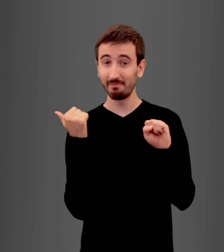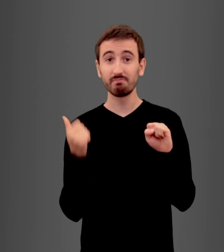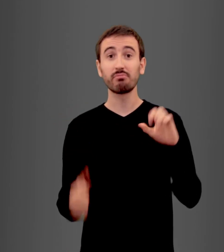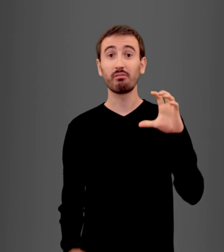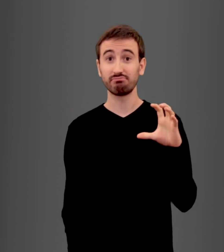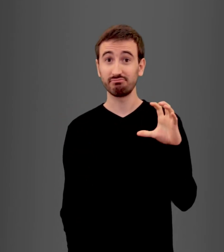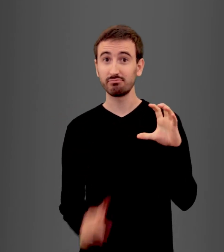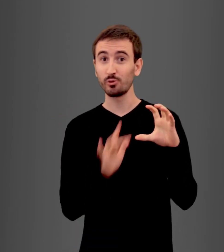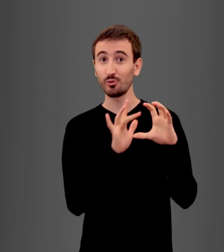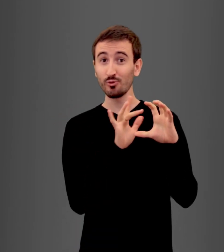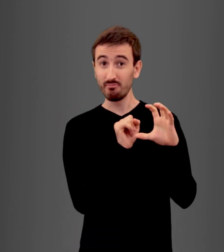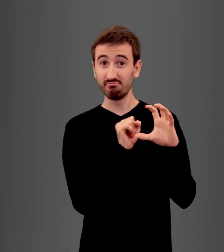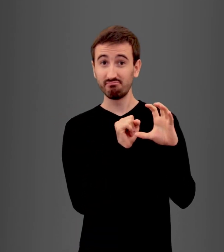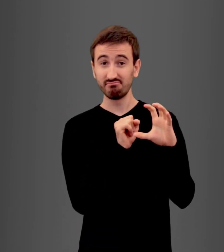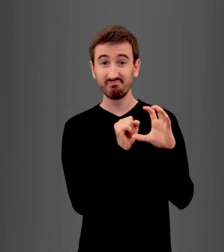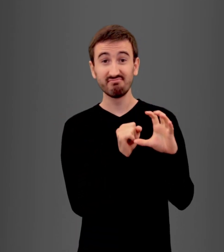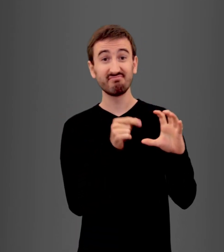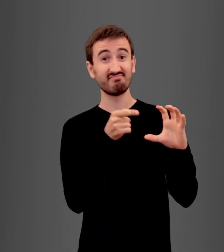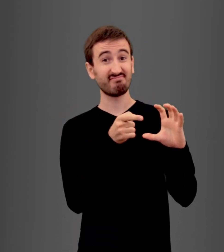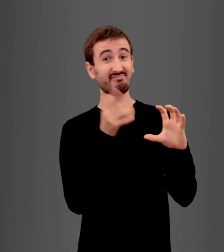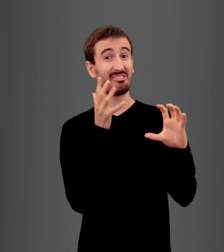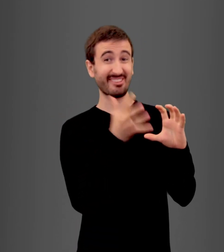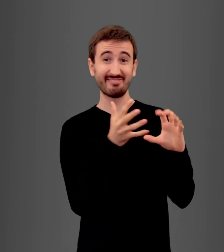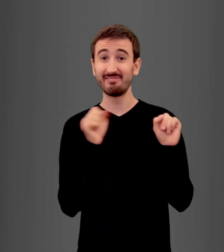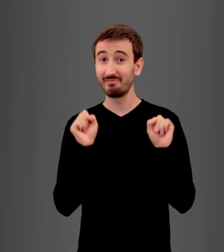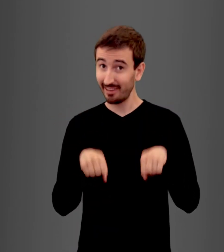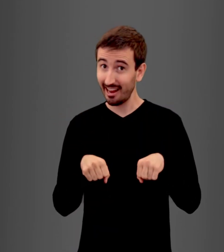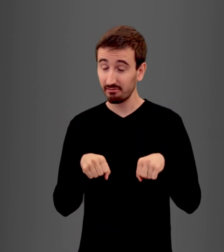resulting in a vacancy. The vacancy may stay vacant,